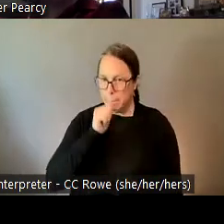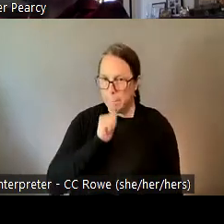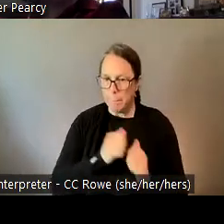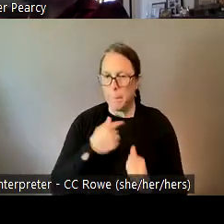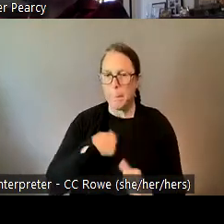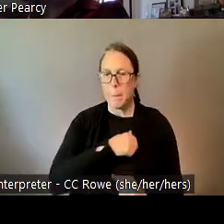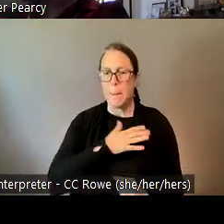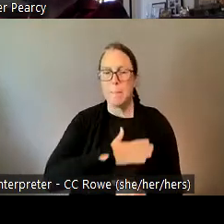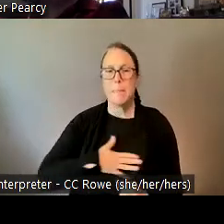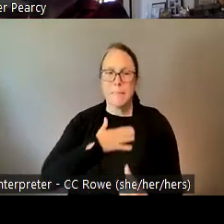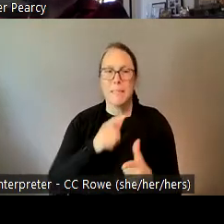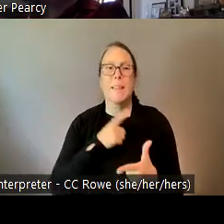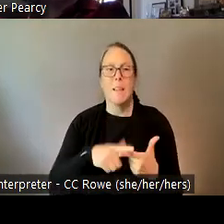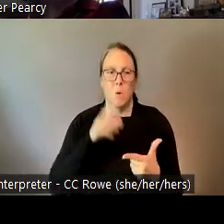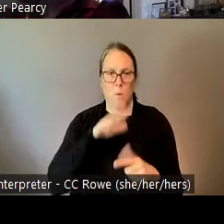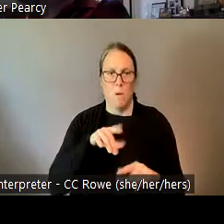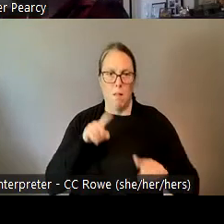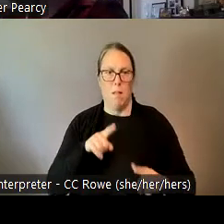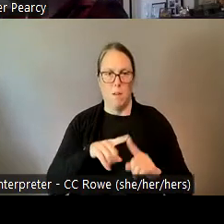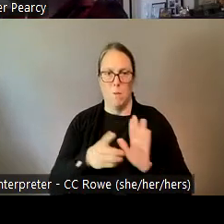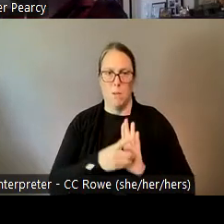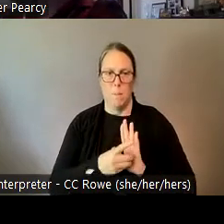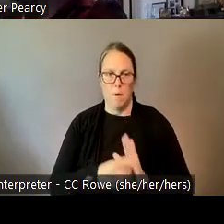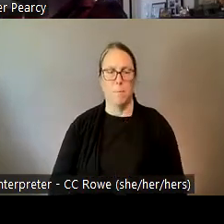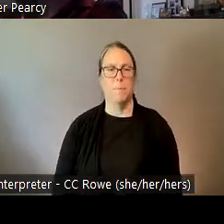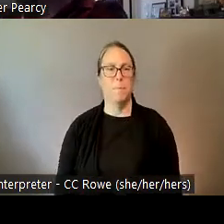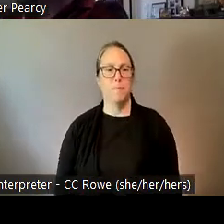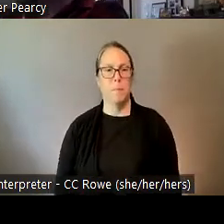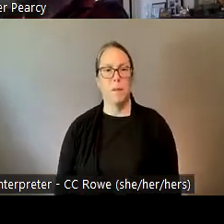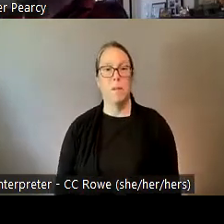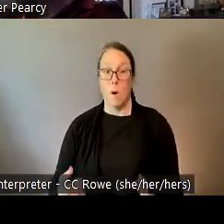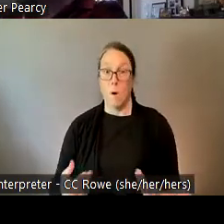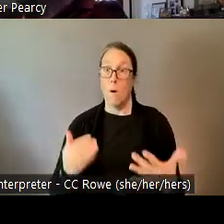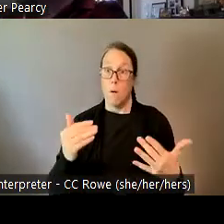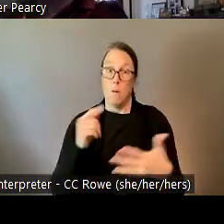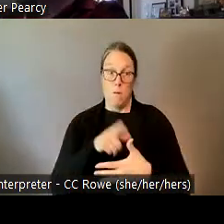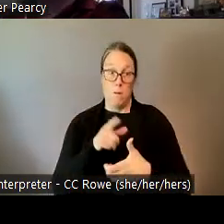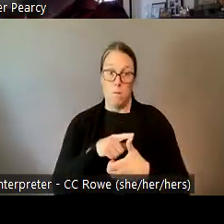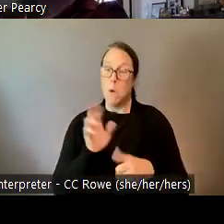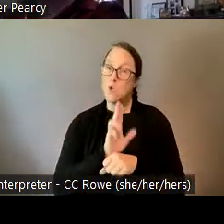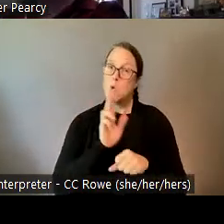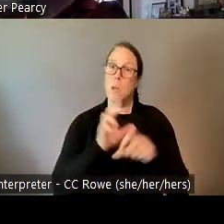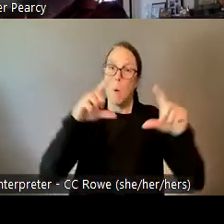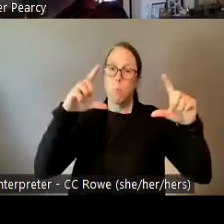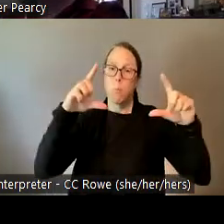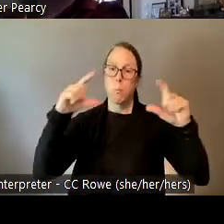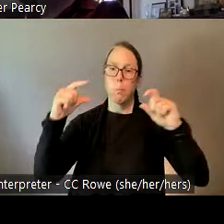and then we'll get to the demo. So using headings of various levels for ease of navigation